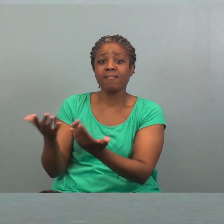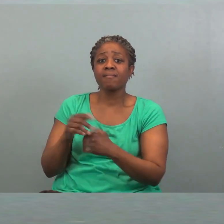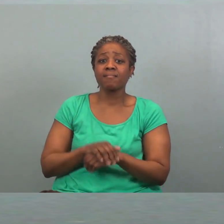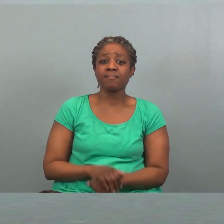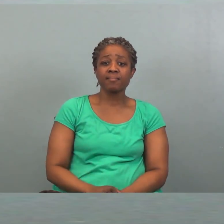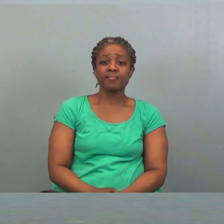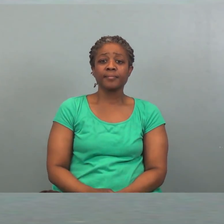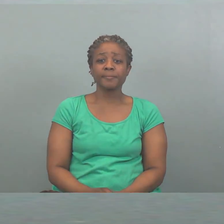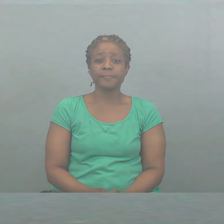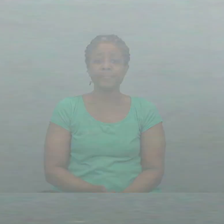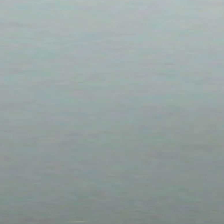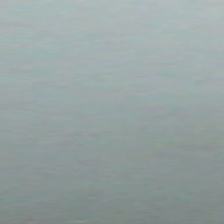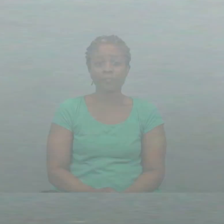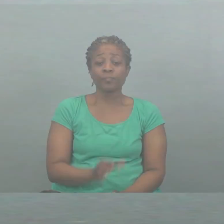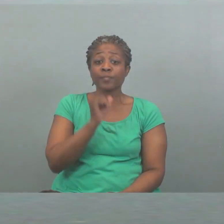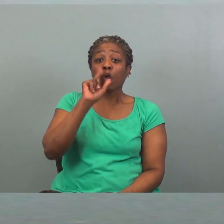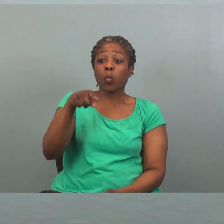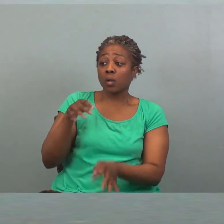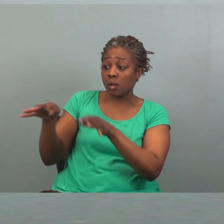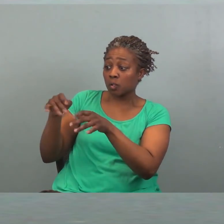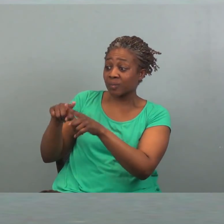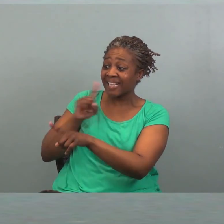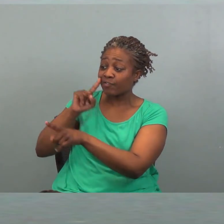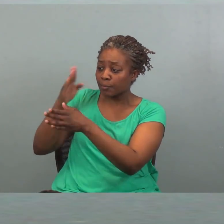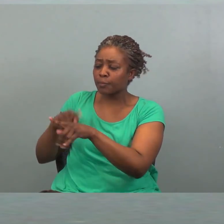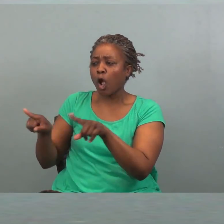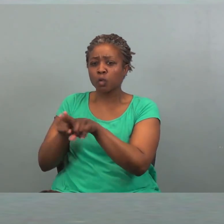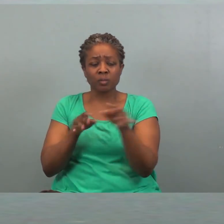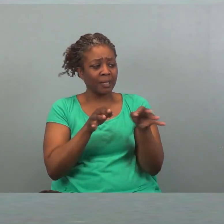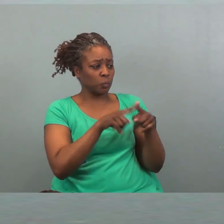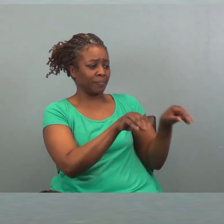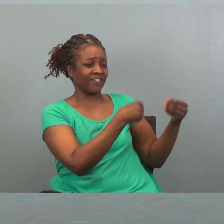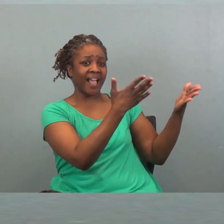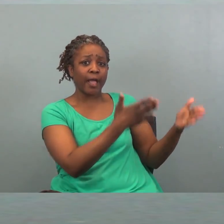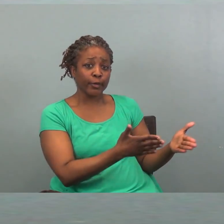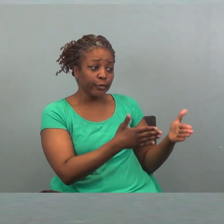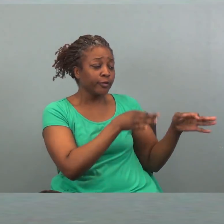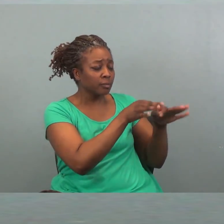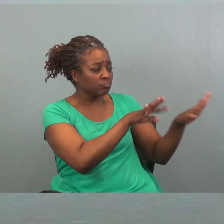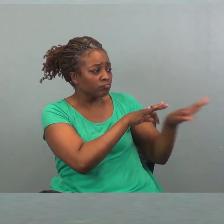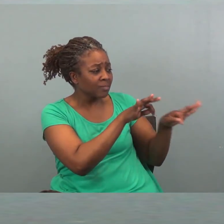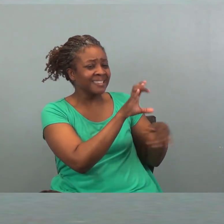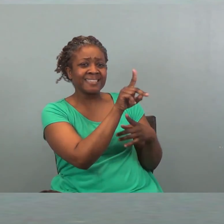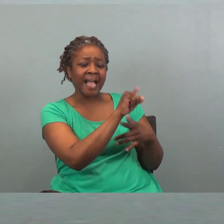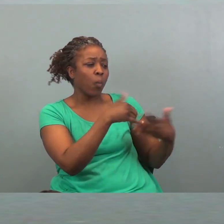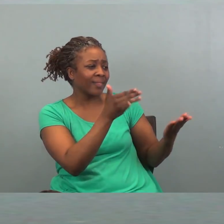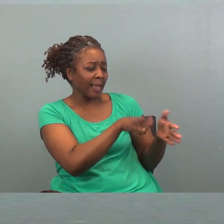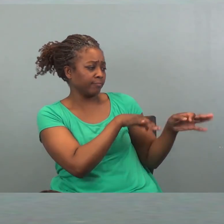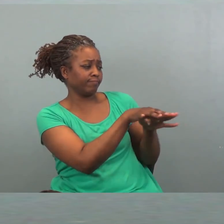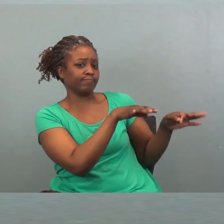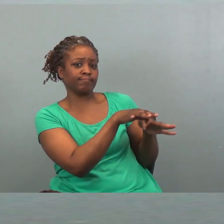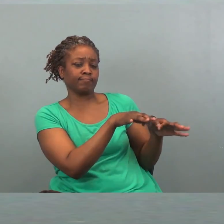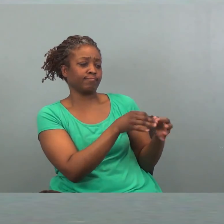are able to offer. Be sure to explain to the provider about CDIs, as well. In this way, both parties are informed